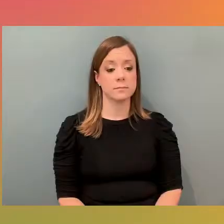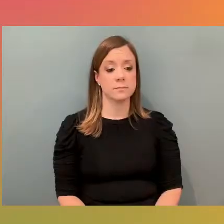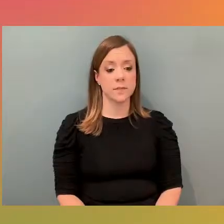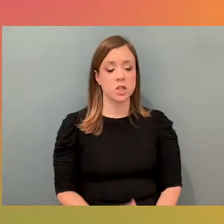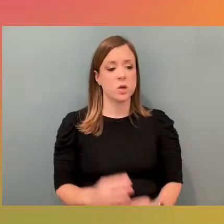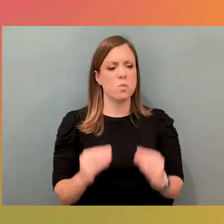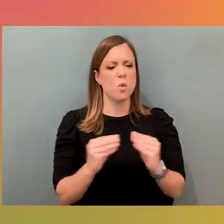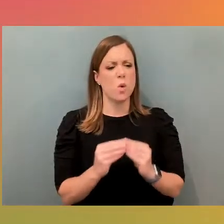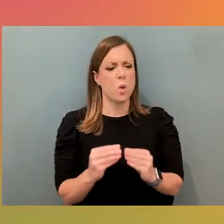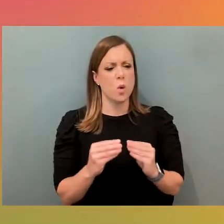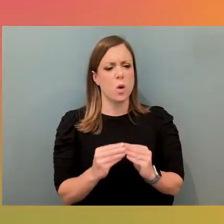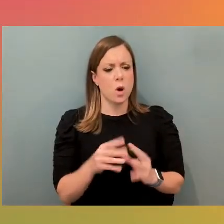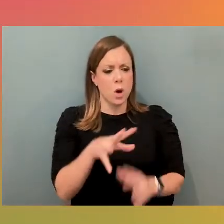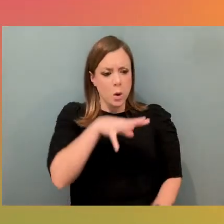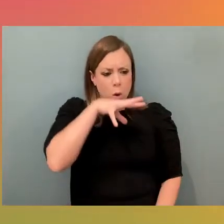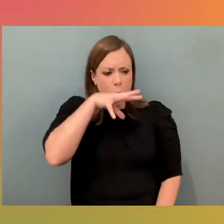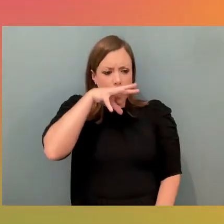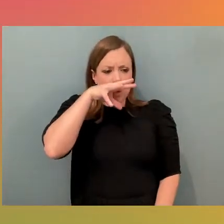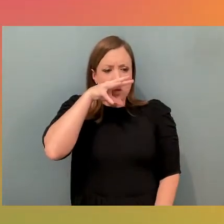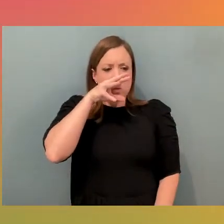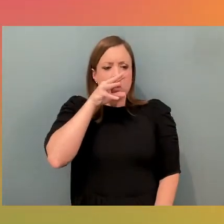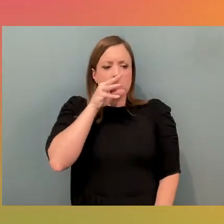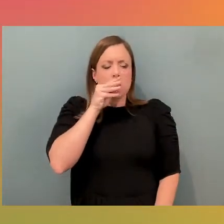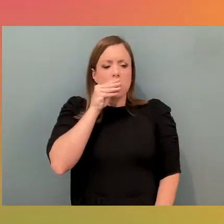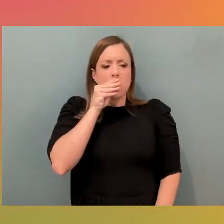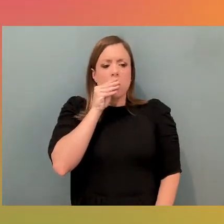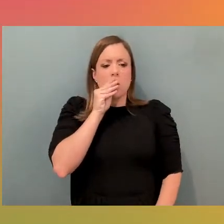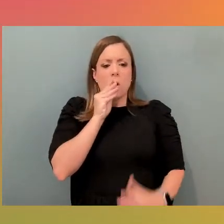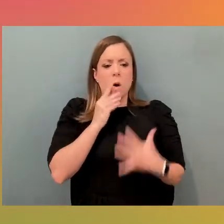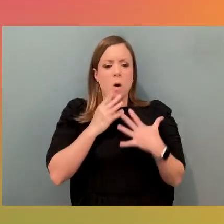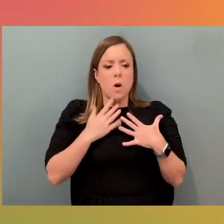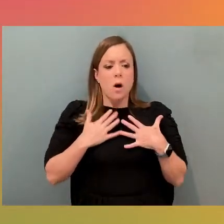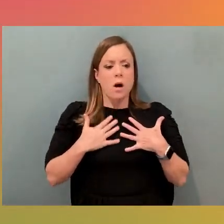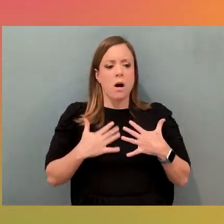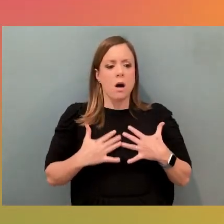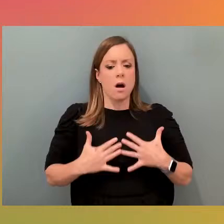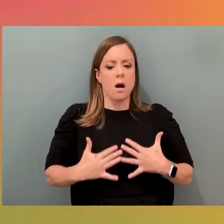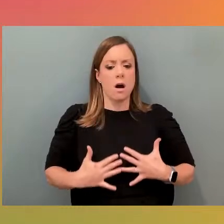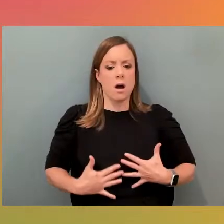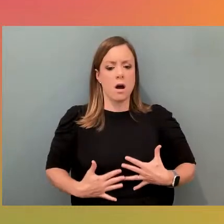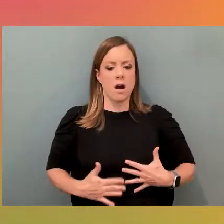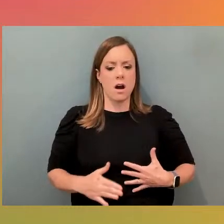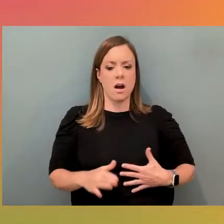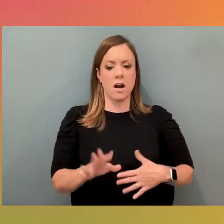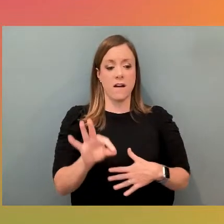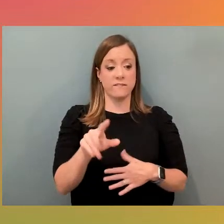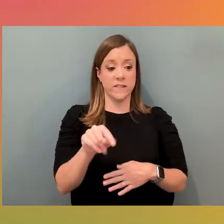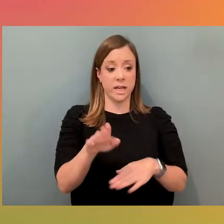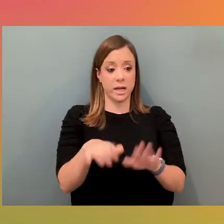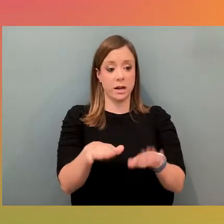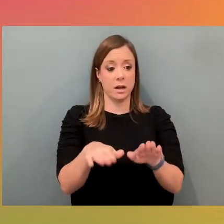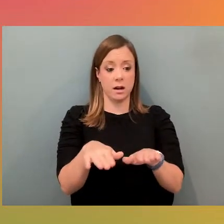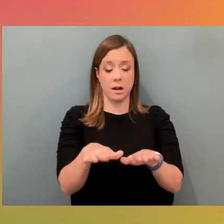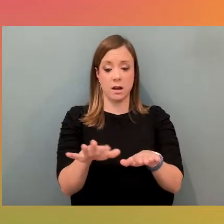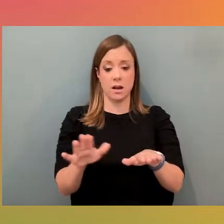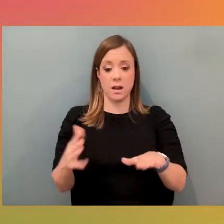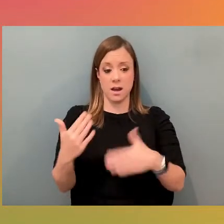PRACTICE WITH A MEDITATION. SO WHEREVER YOU ARE, TAKE A FEW BIGGER BREATHS. MOVE YOUR FINGERS AND MOVE YOUR